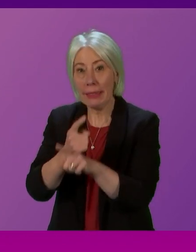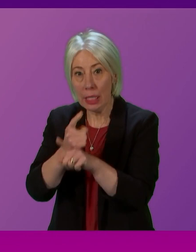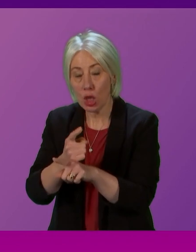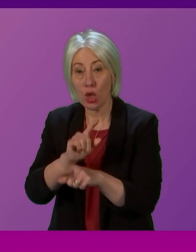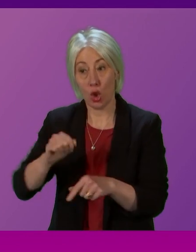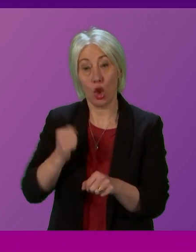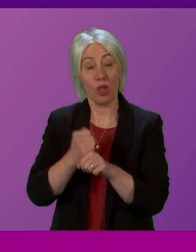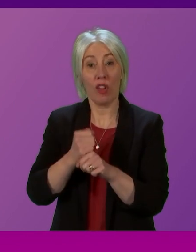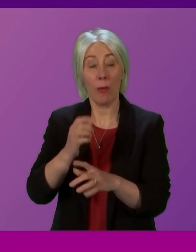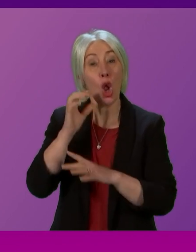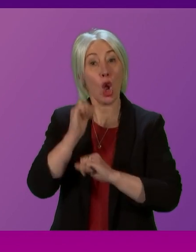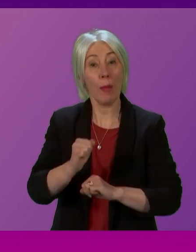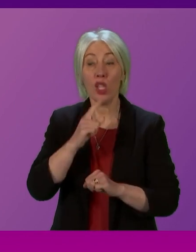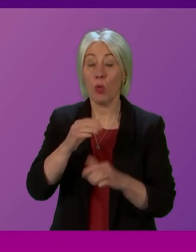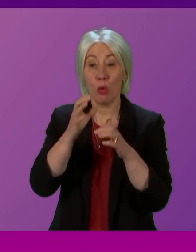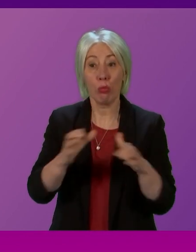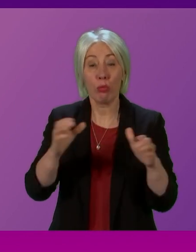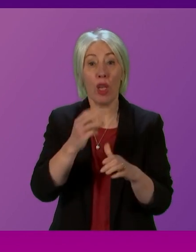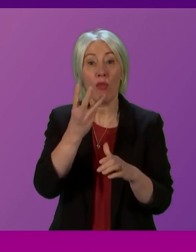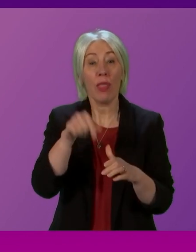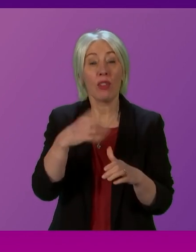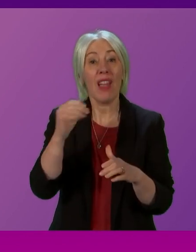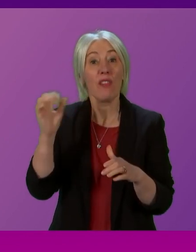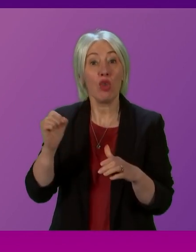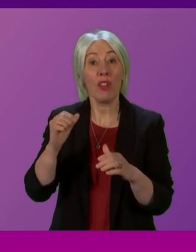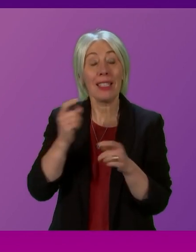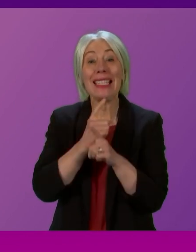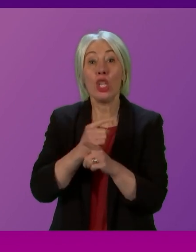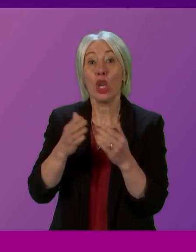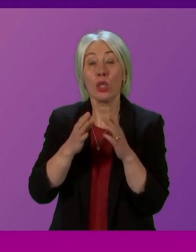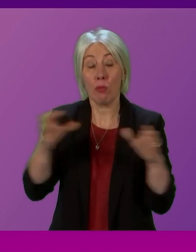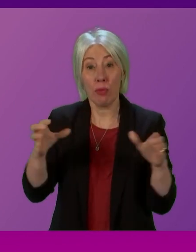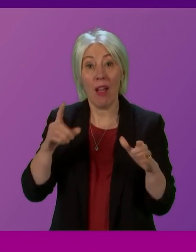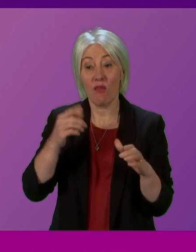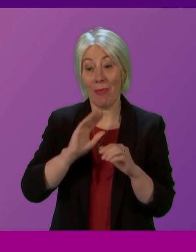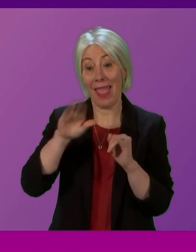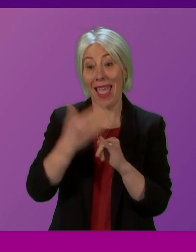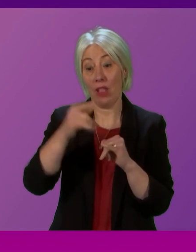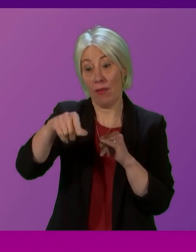to increase teacher numbers by 3,500 by the end of the current parliamentary session.